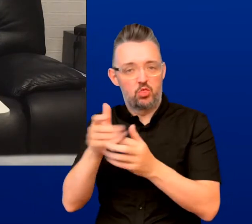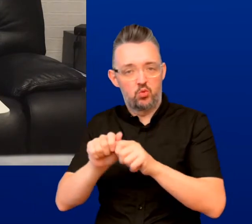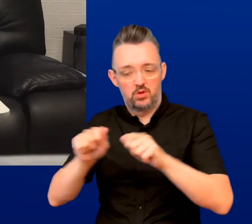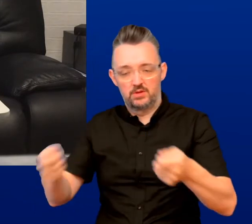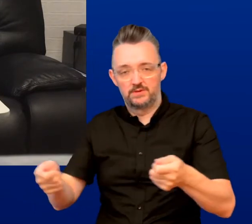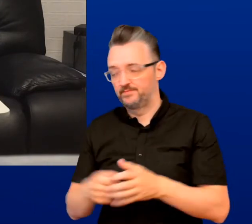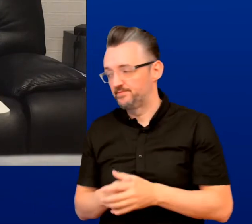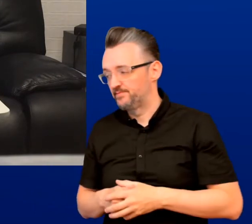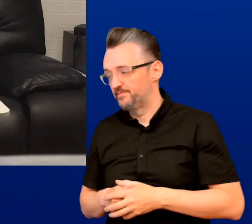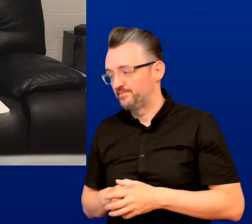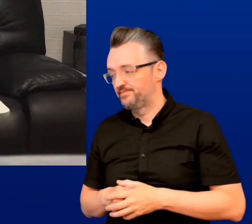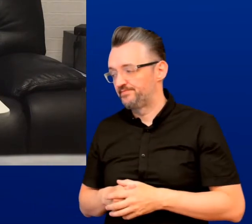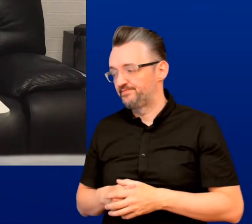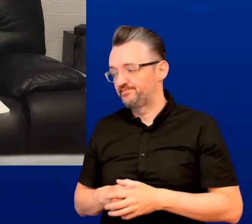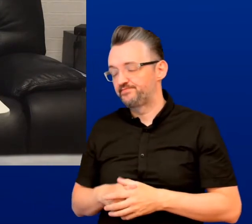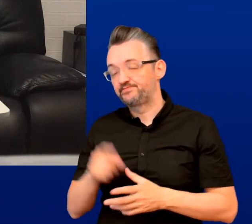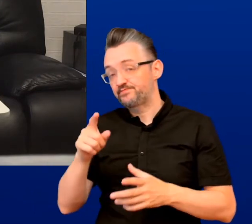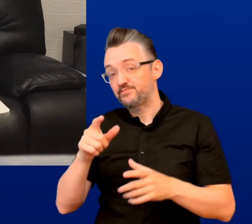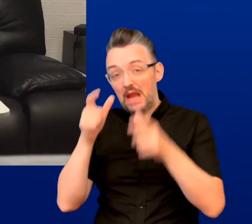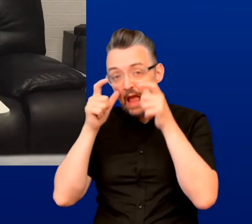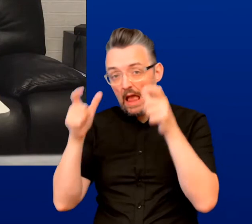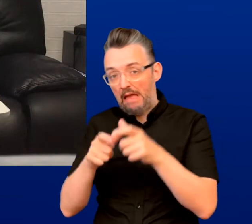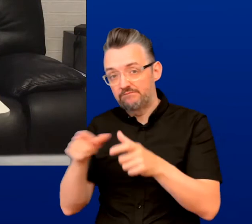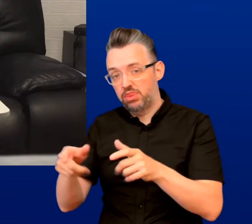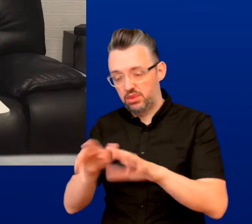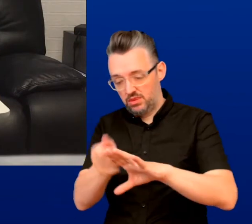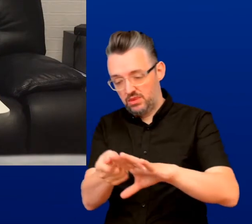Be very careful when you're using a cling film dispenser because it's so